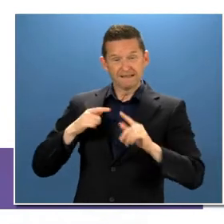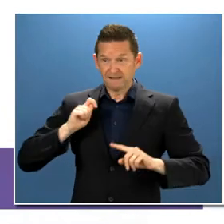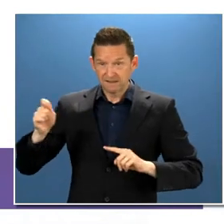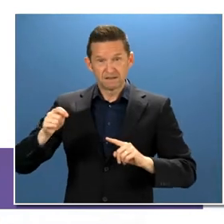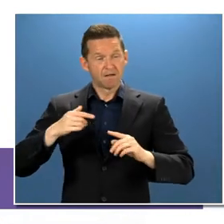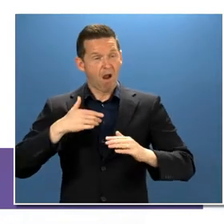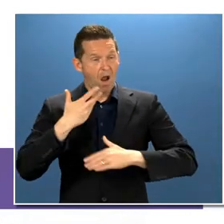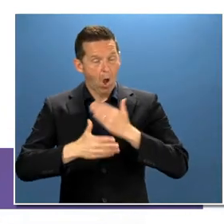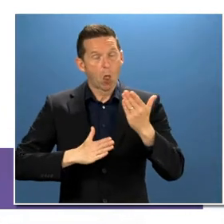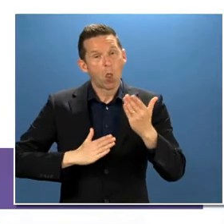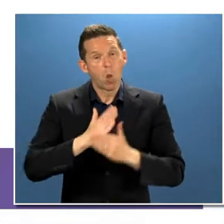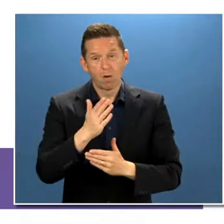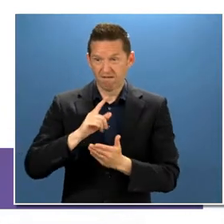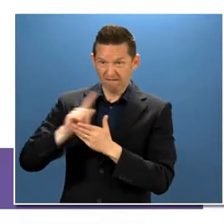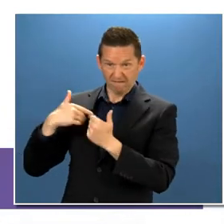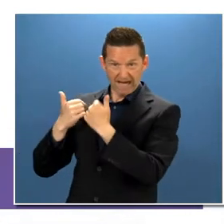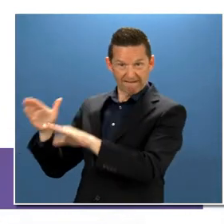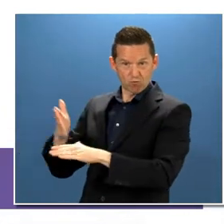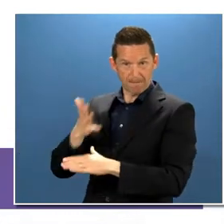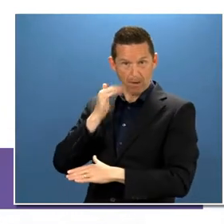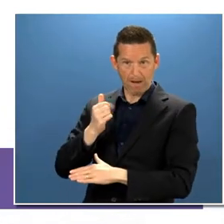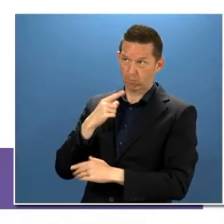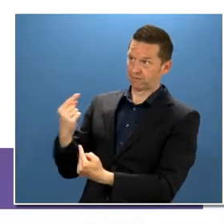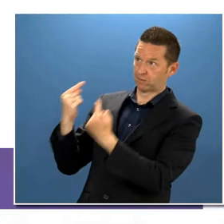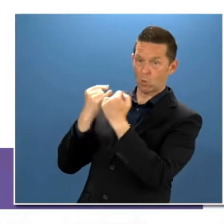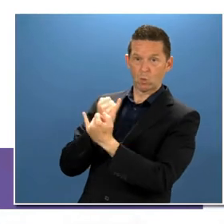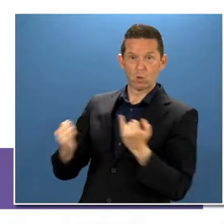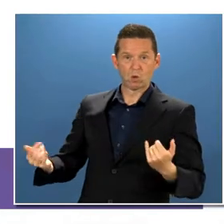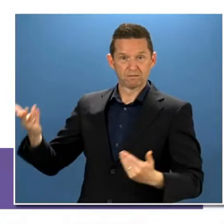If a person is worried about their ability to obtain another job because